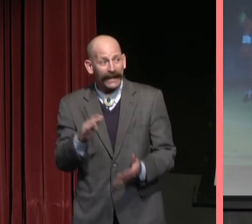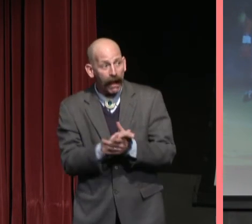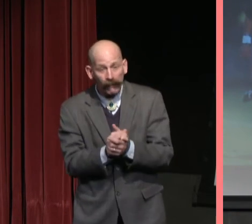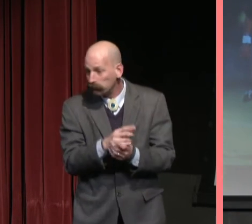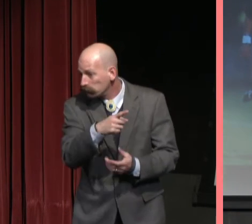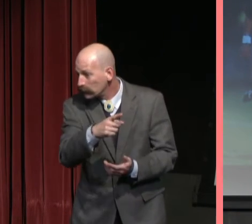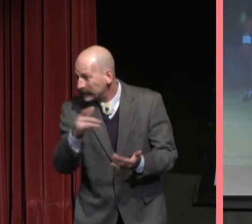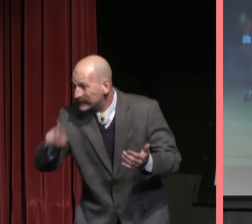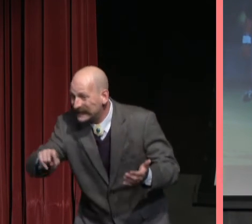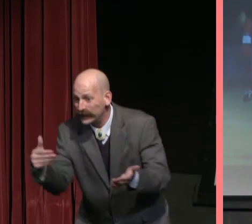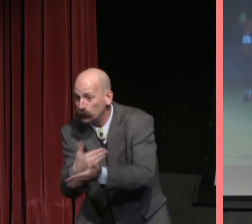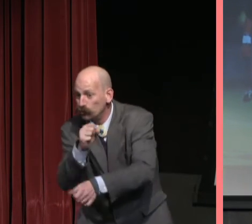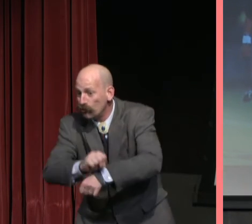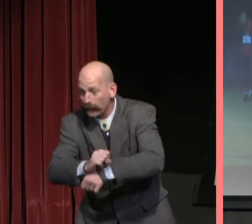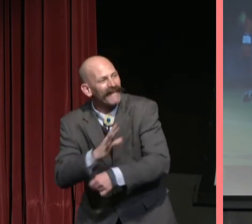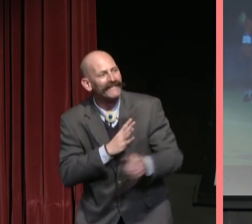so maybe he could be a climate change ambassador.